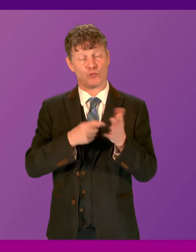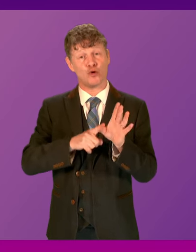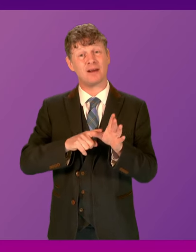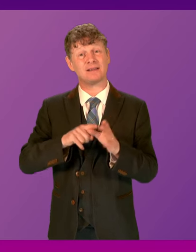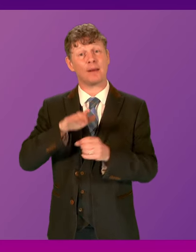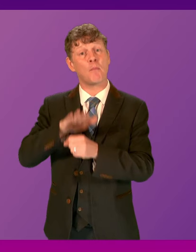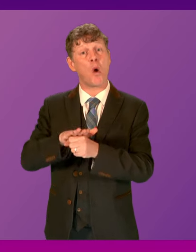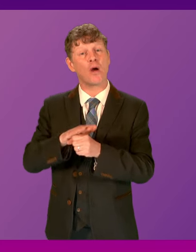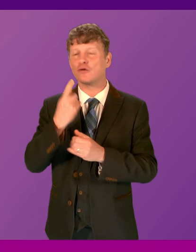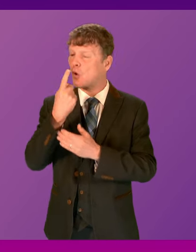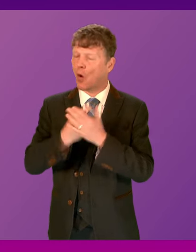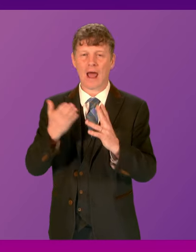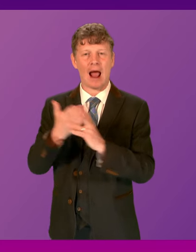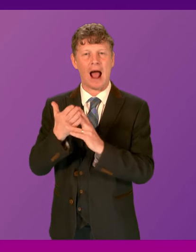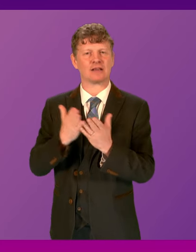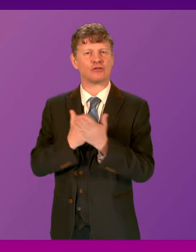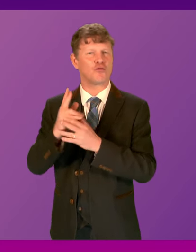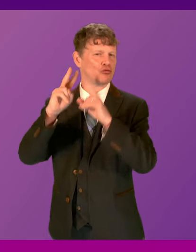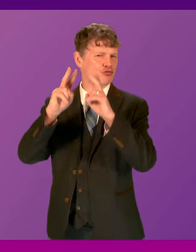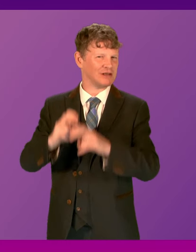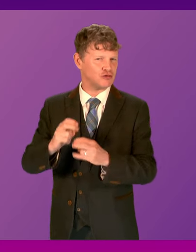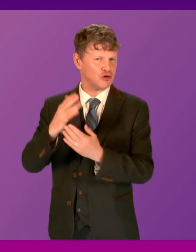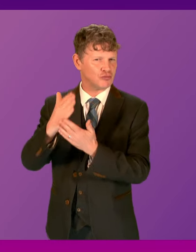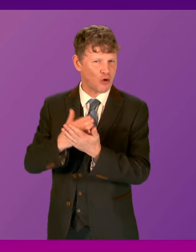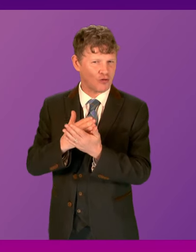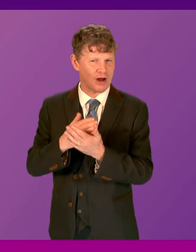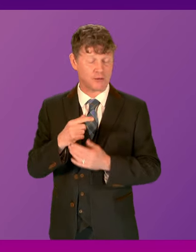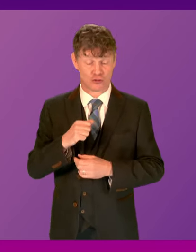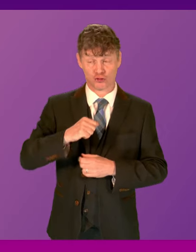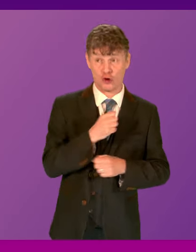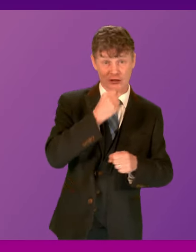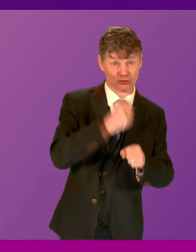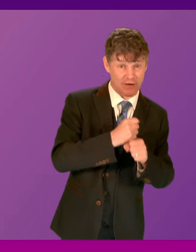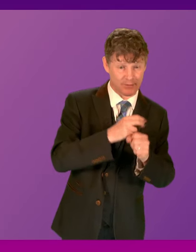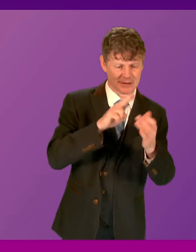programme that it is establishing. The Scottish Government and NHS Scotland remain observers to